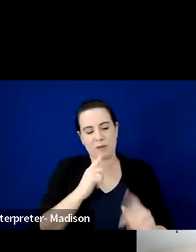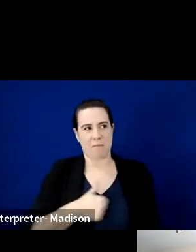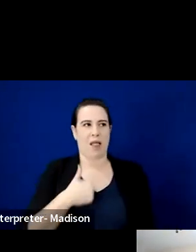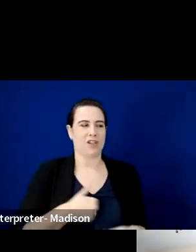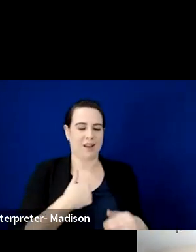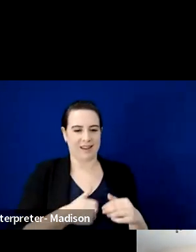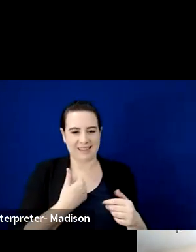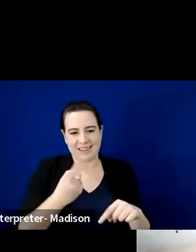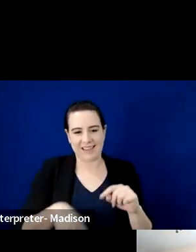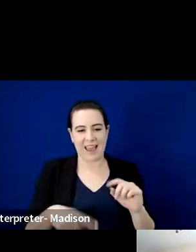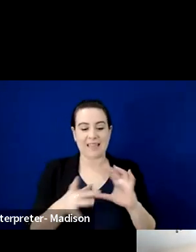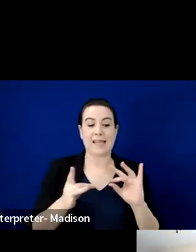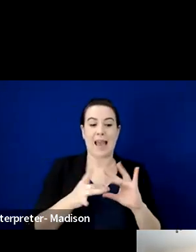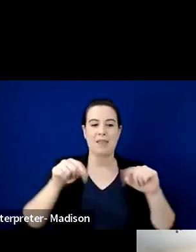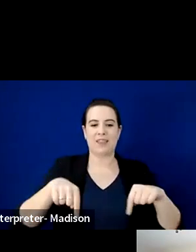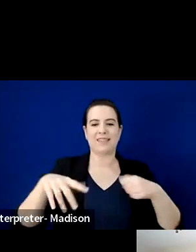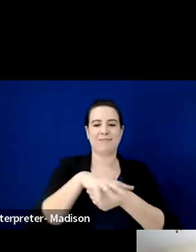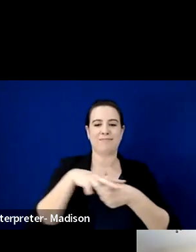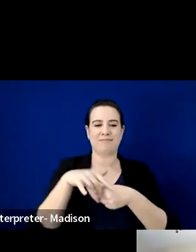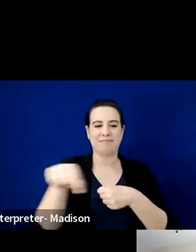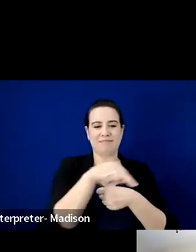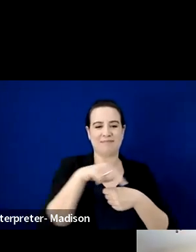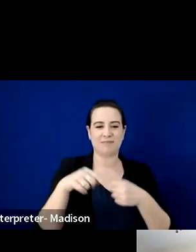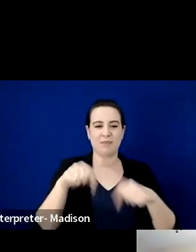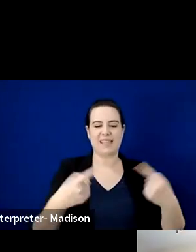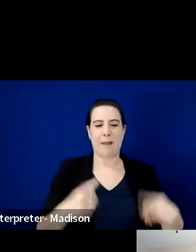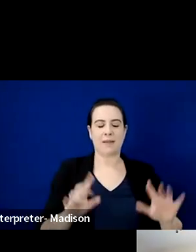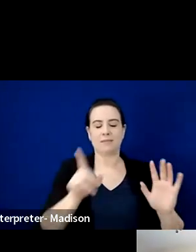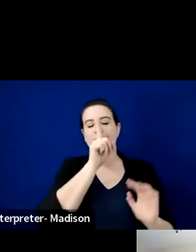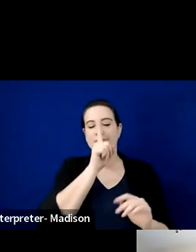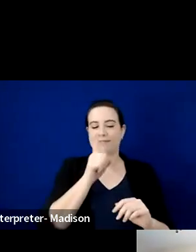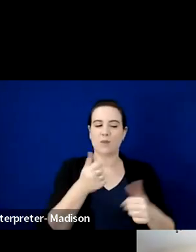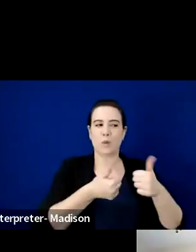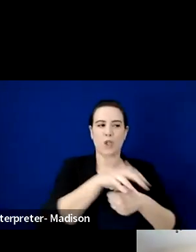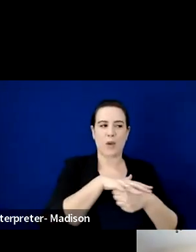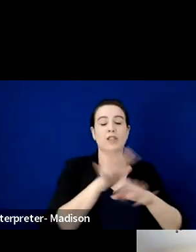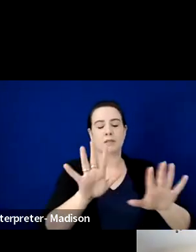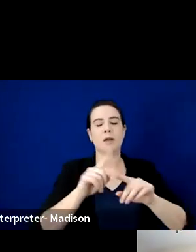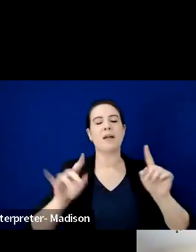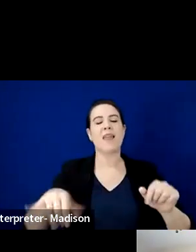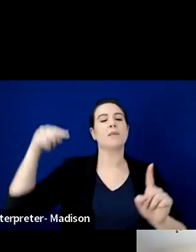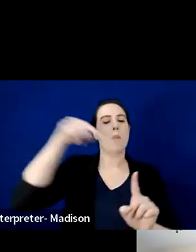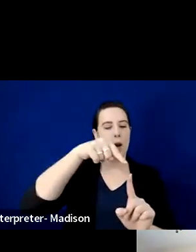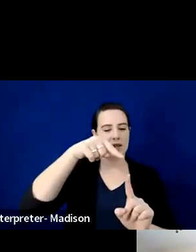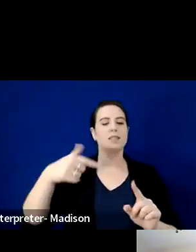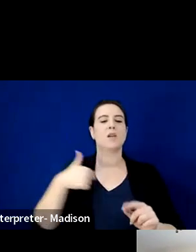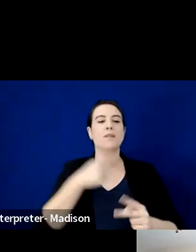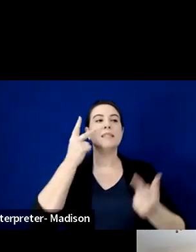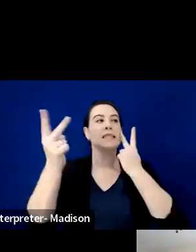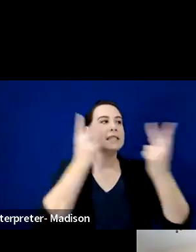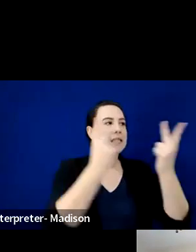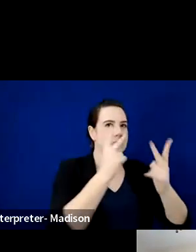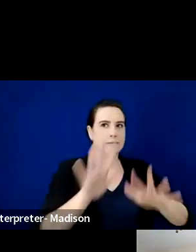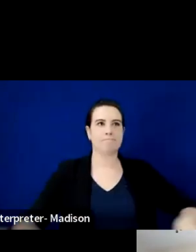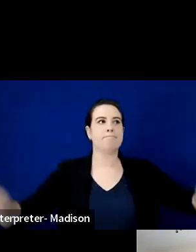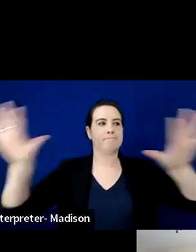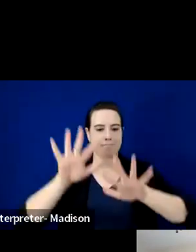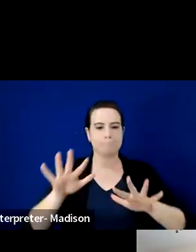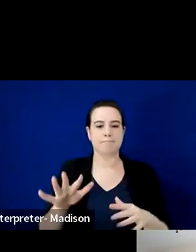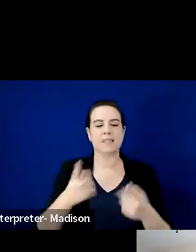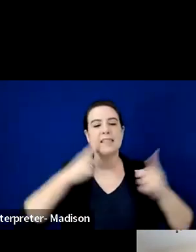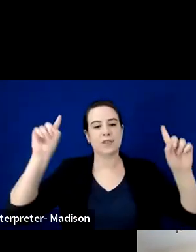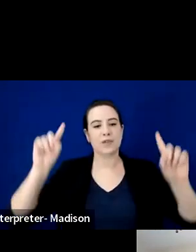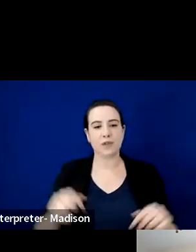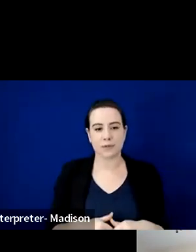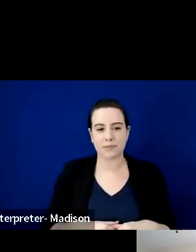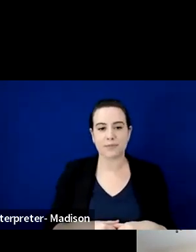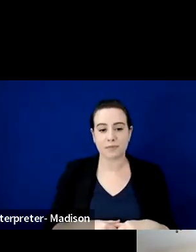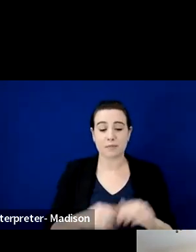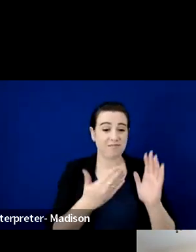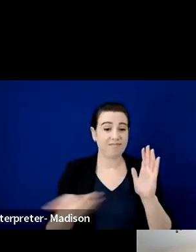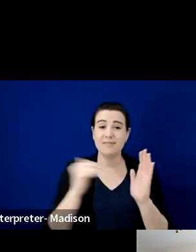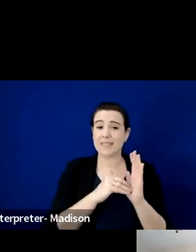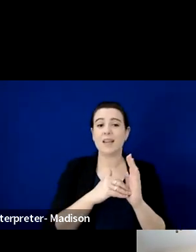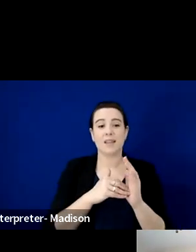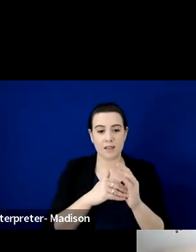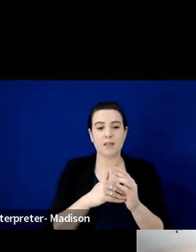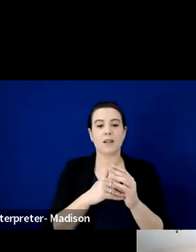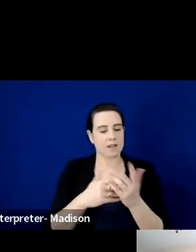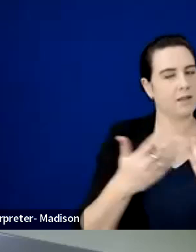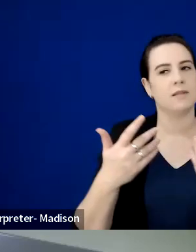You have an entire community and an entire team to come alongside you.